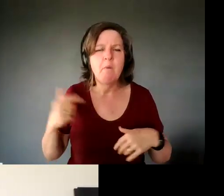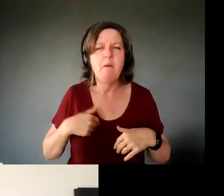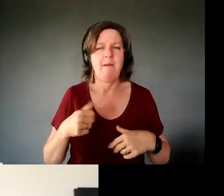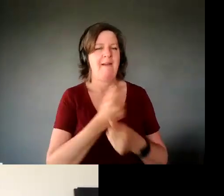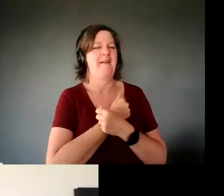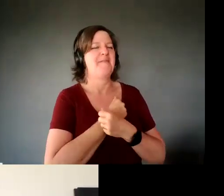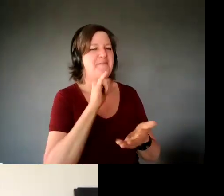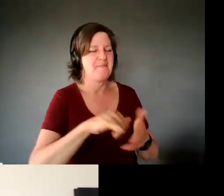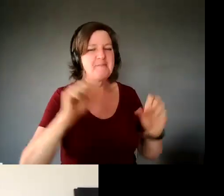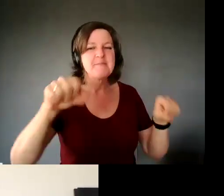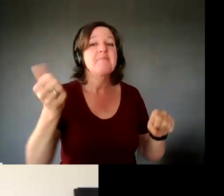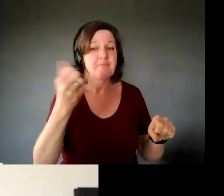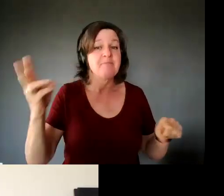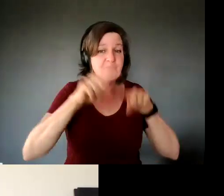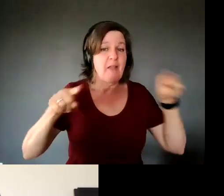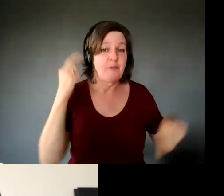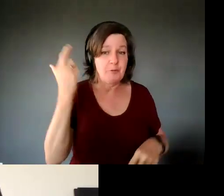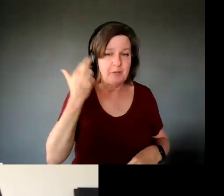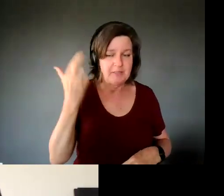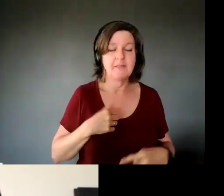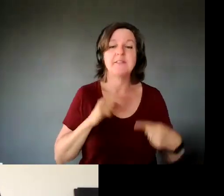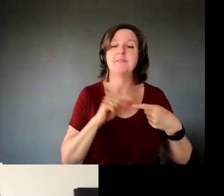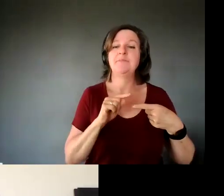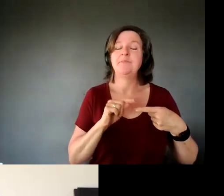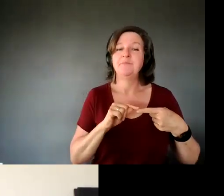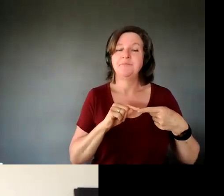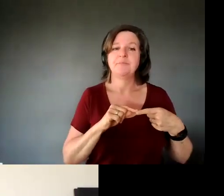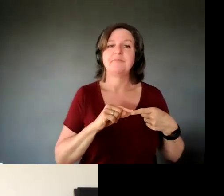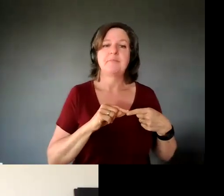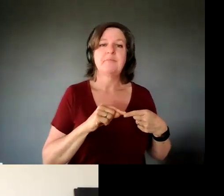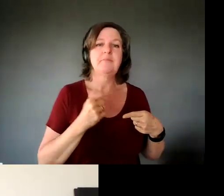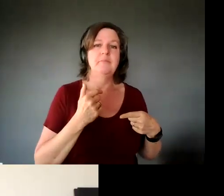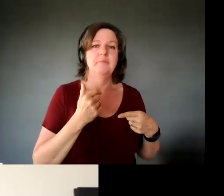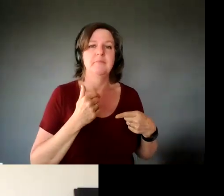So a few different reasons. One of which was I remember when I first joined the